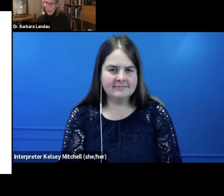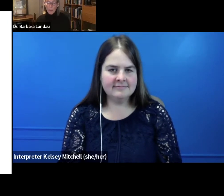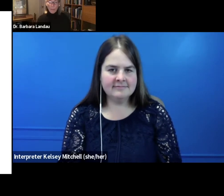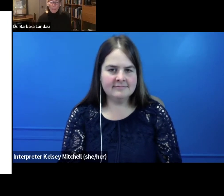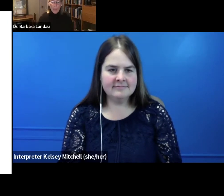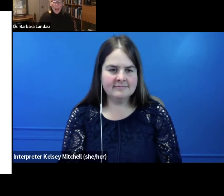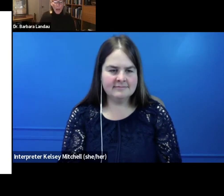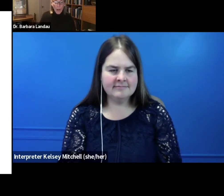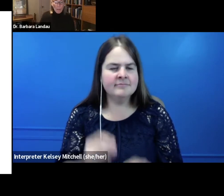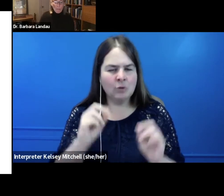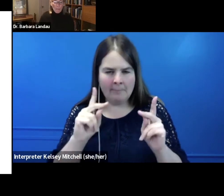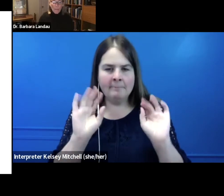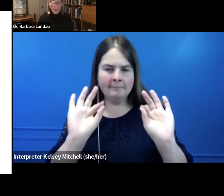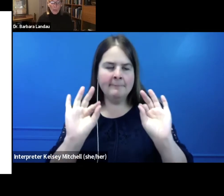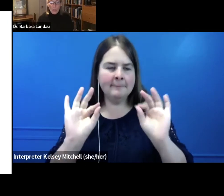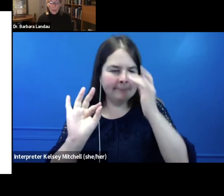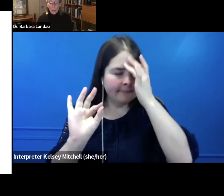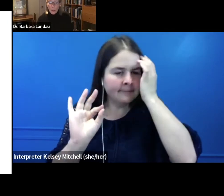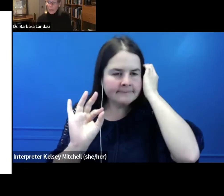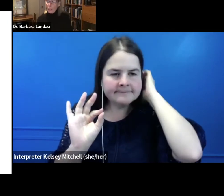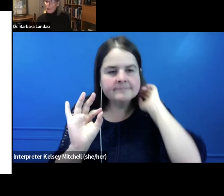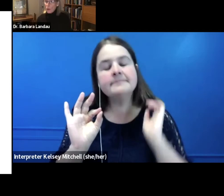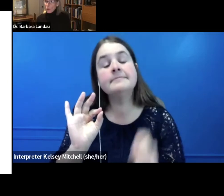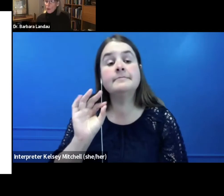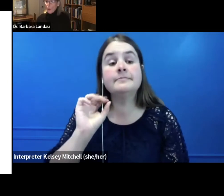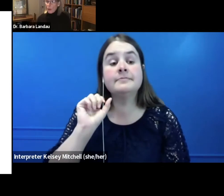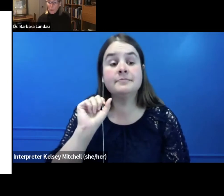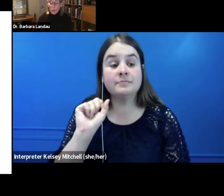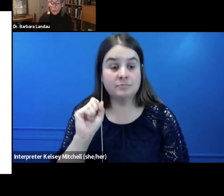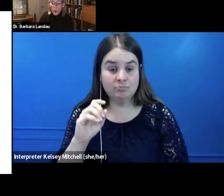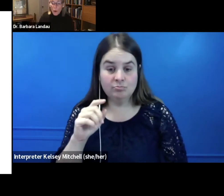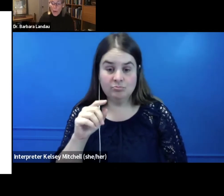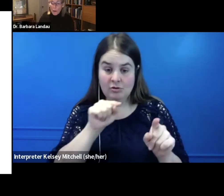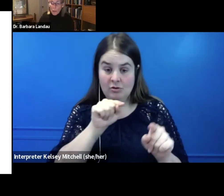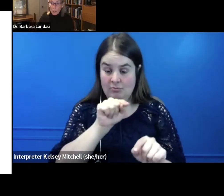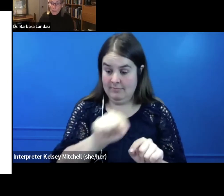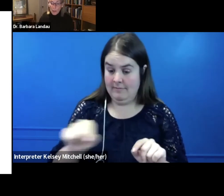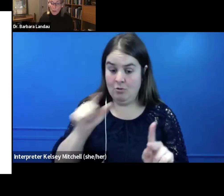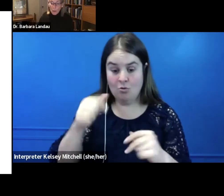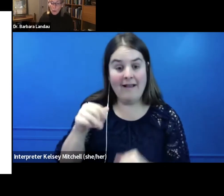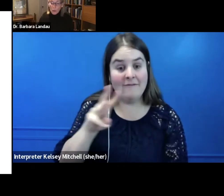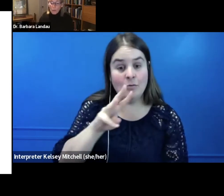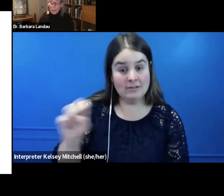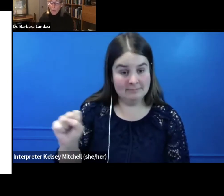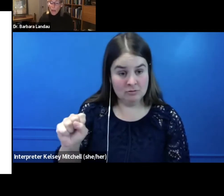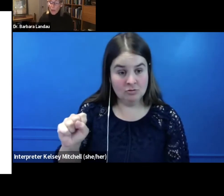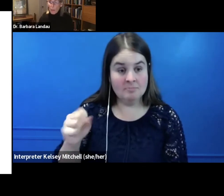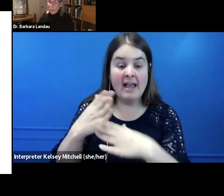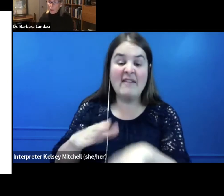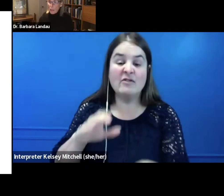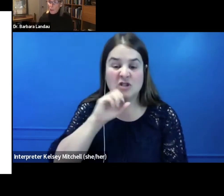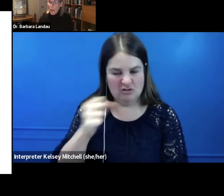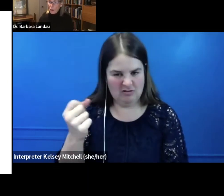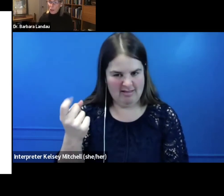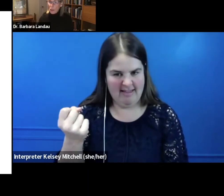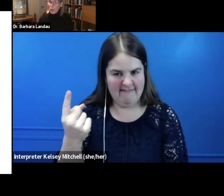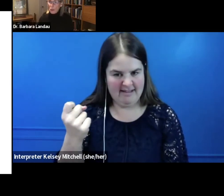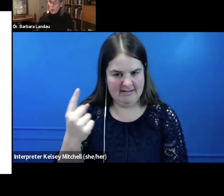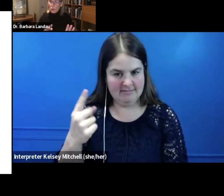okay um so the individuals with william syndrome were on average 11 years old and the